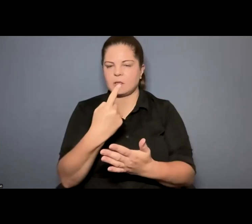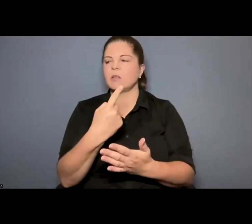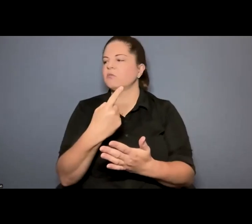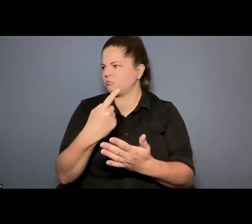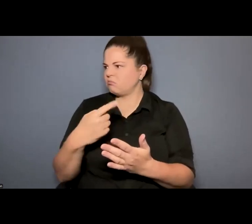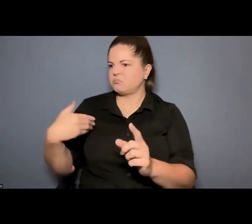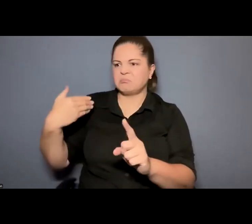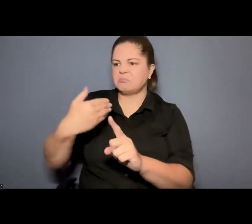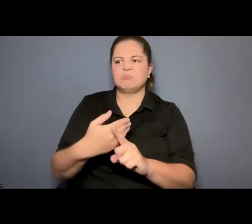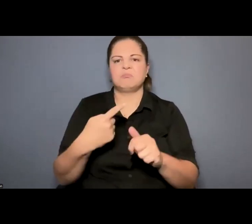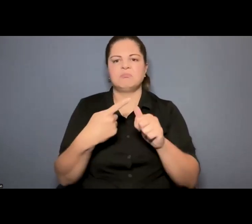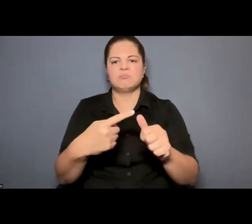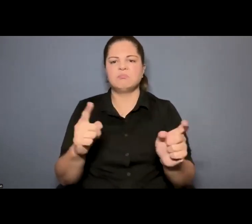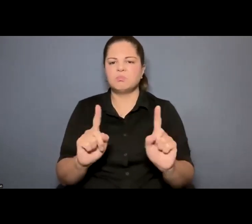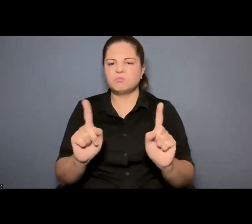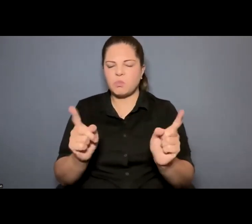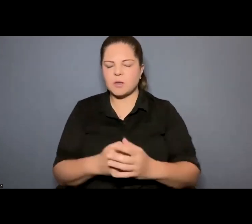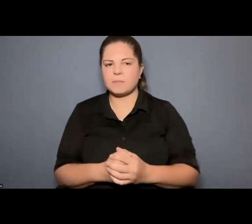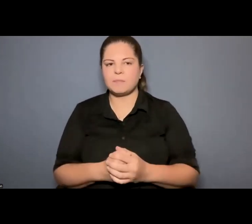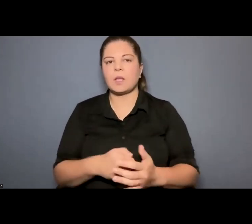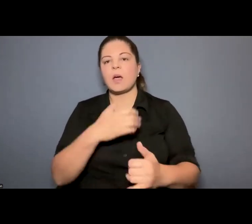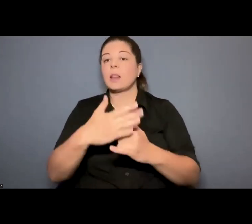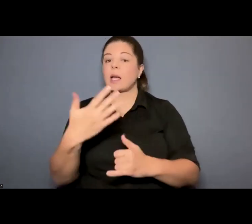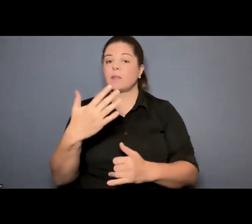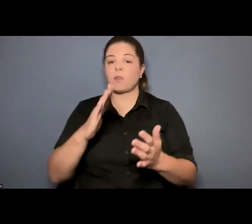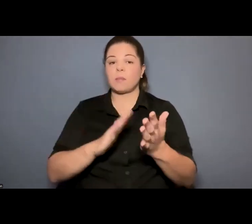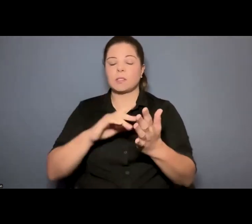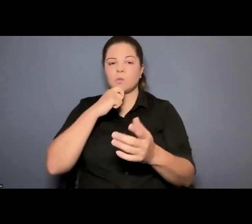Then for the remaining 15 minutes or so, we will move onto questions,